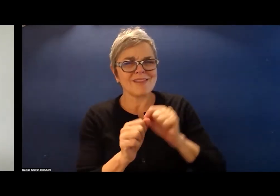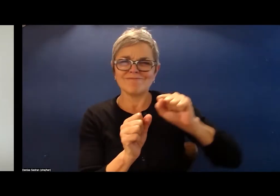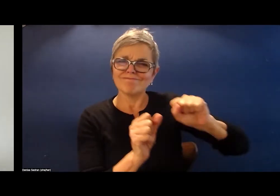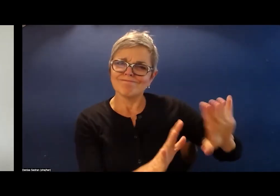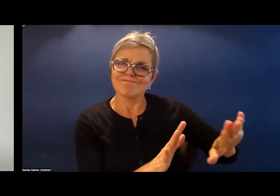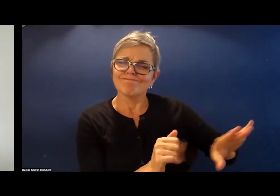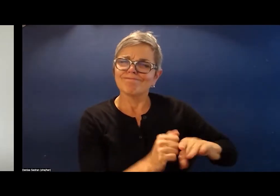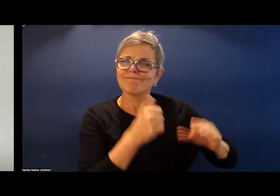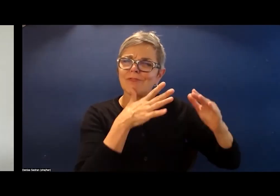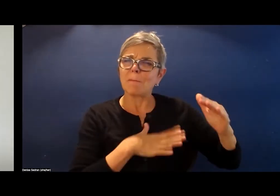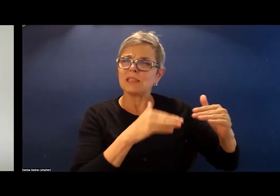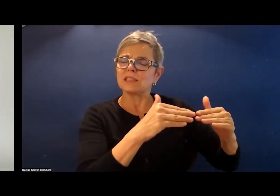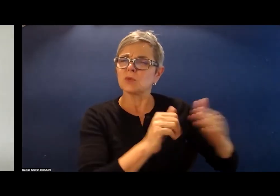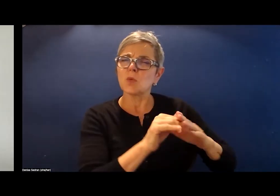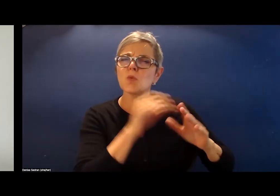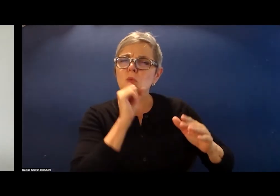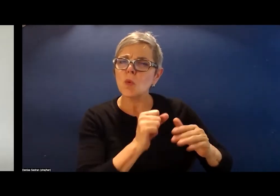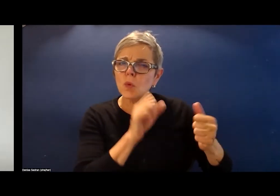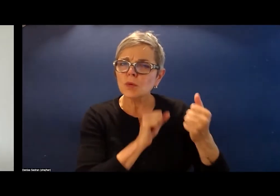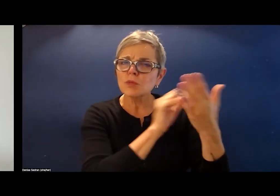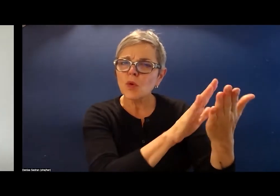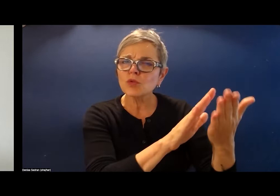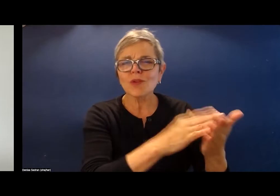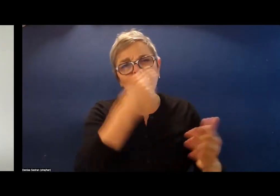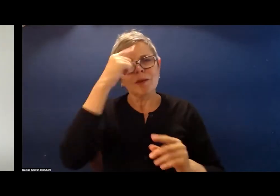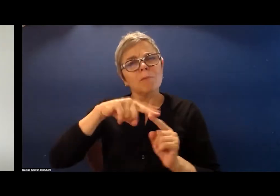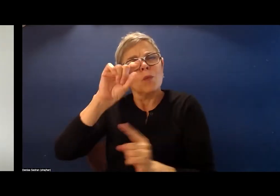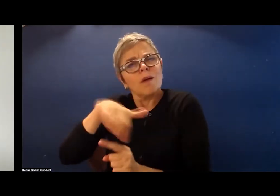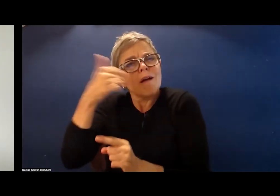in service of other, more usable ways of thinking and being in the world?